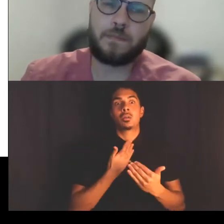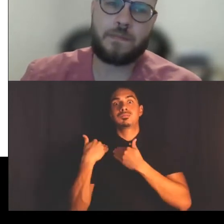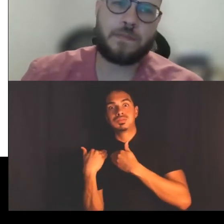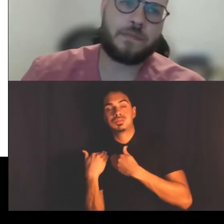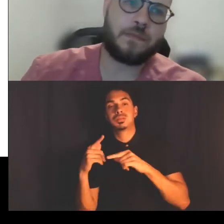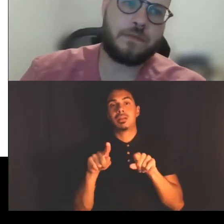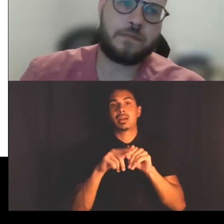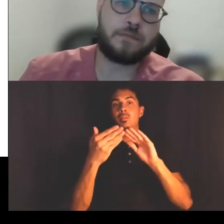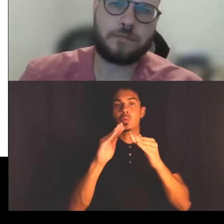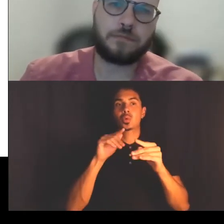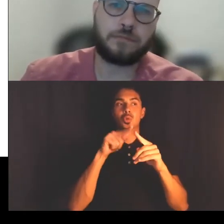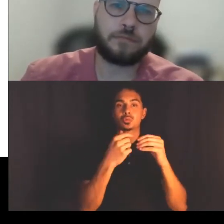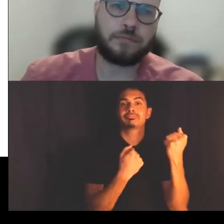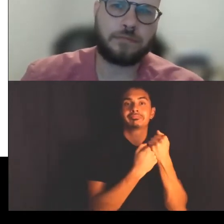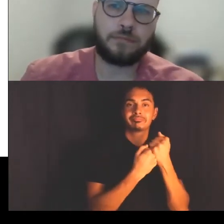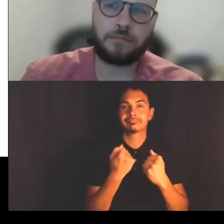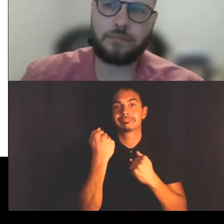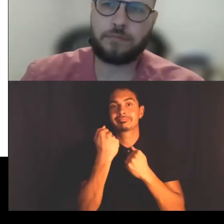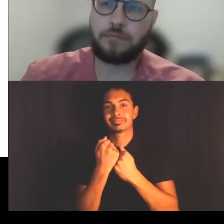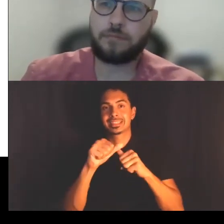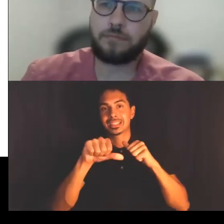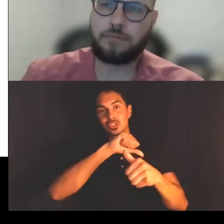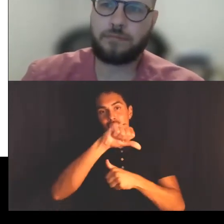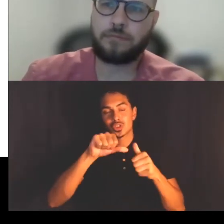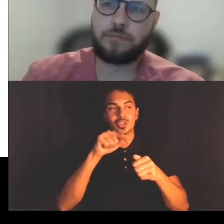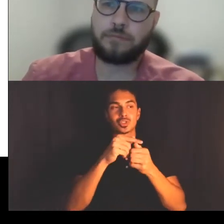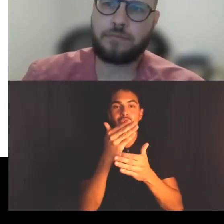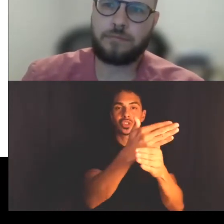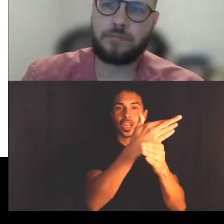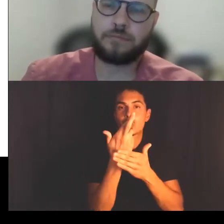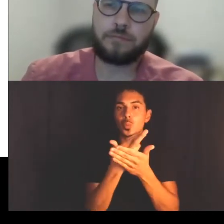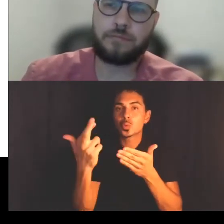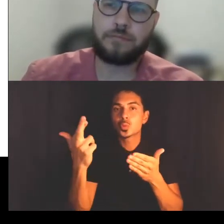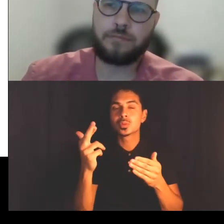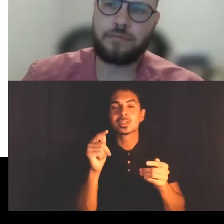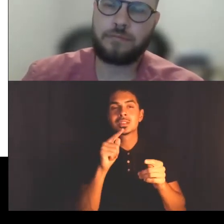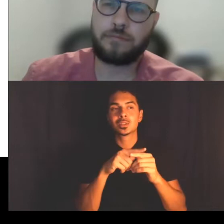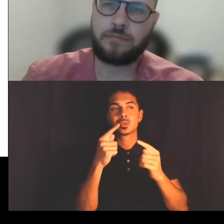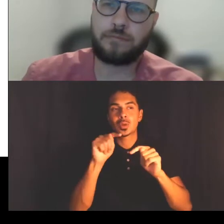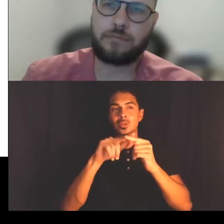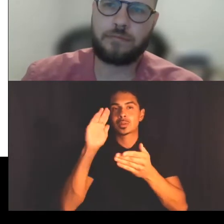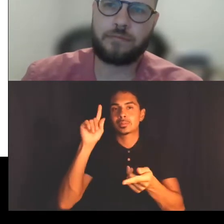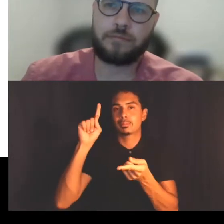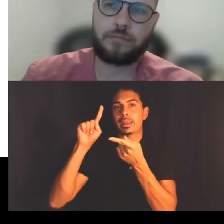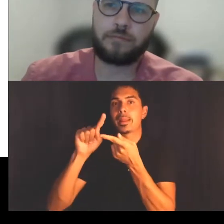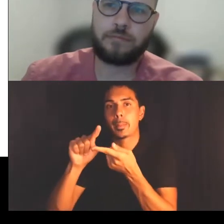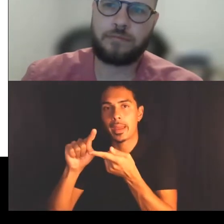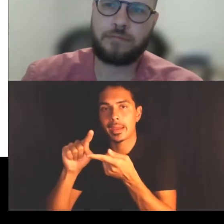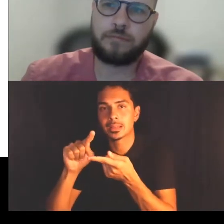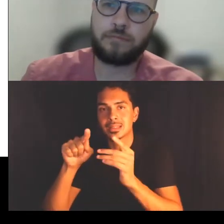and train each other up and share resources to try to minimize these things together.